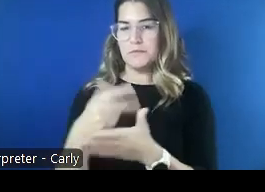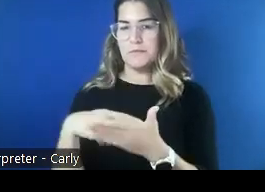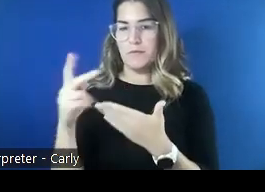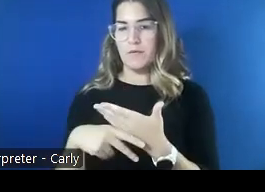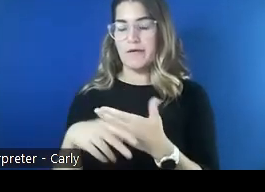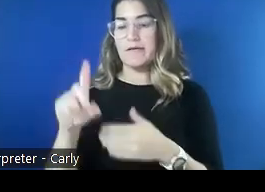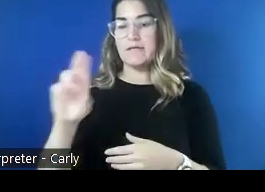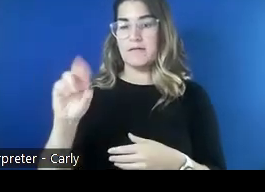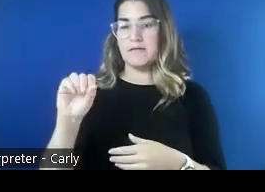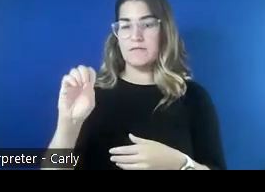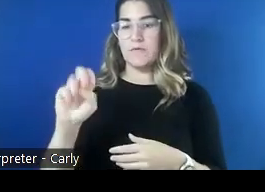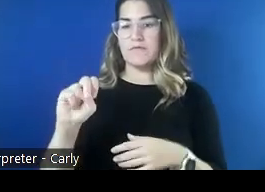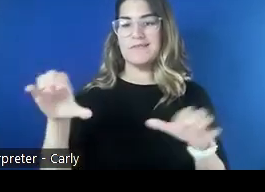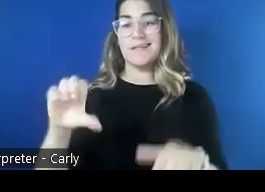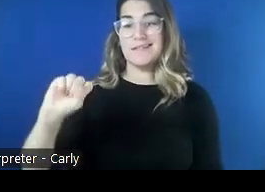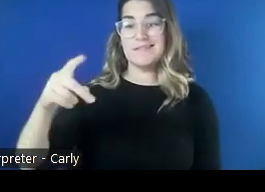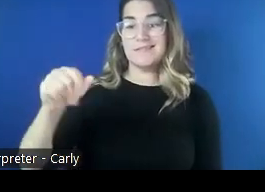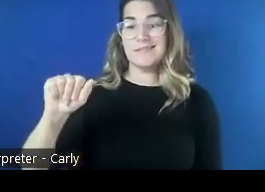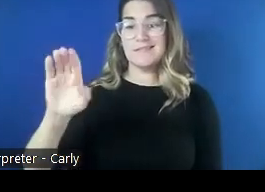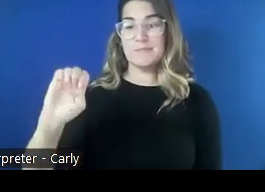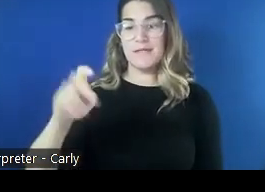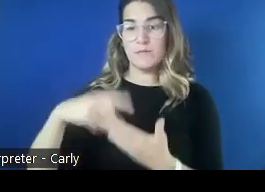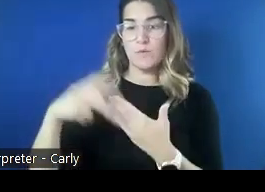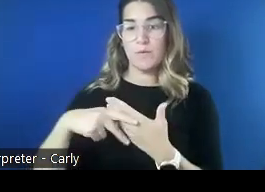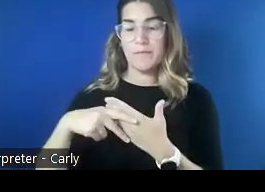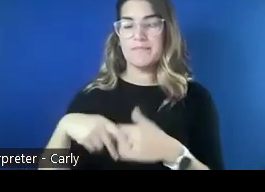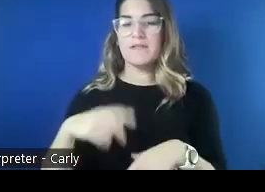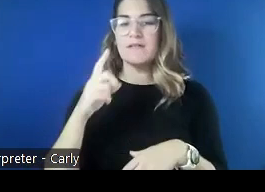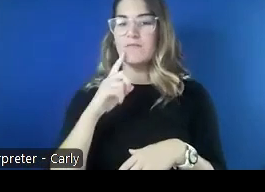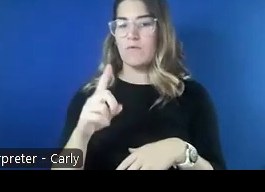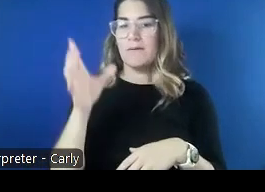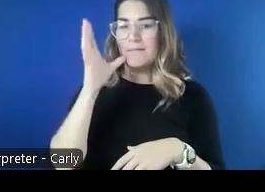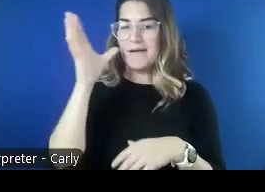space program which is for uh parents of children with anxiety behaviors and a lot of accommodating